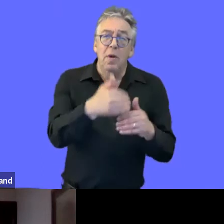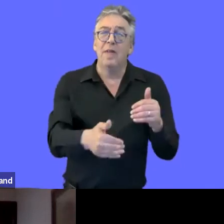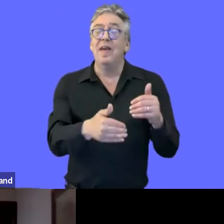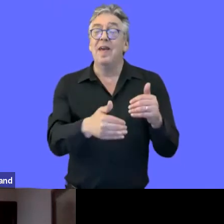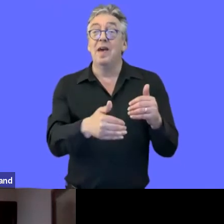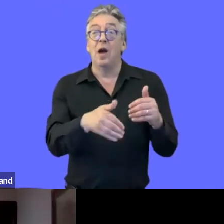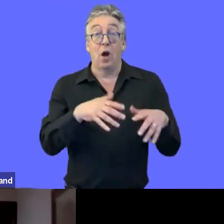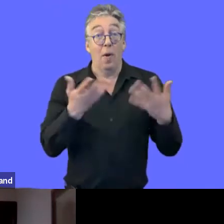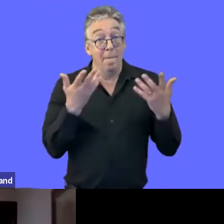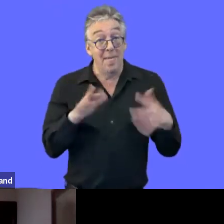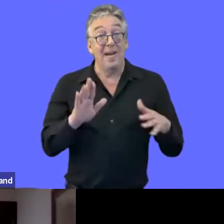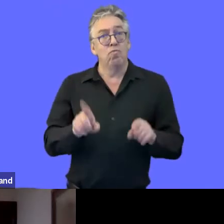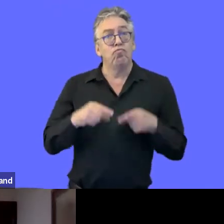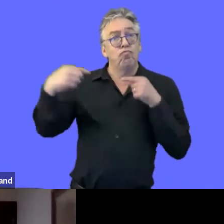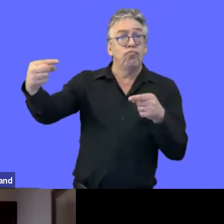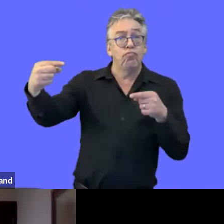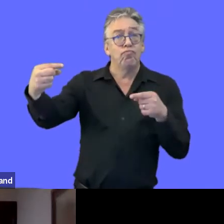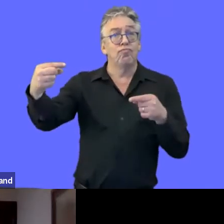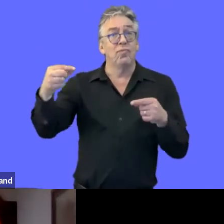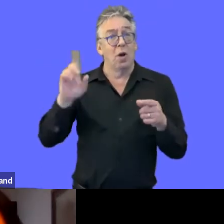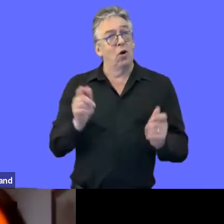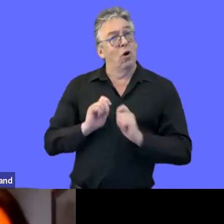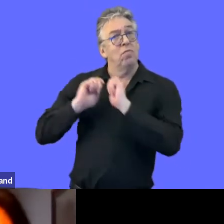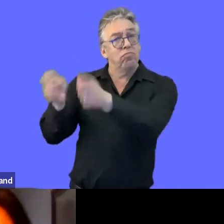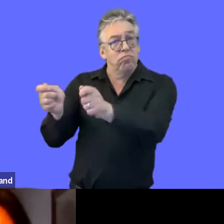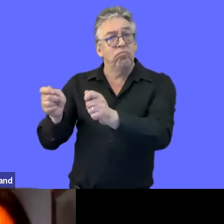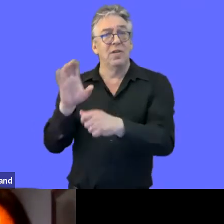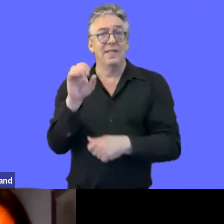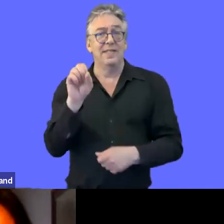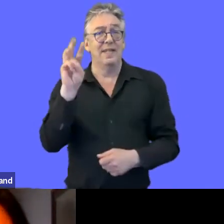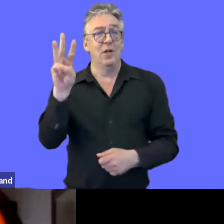And thank you for sharing with us also your presentation